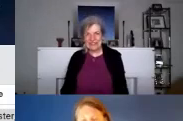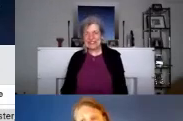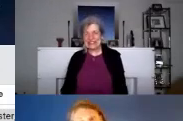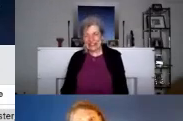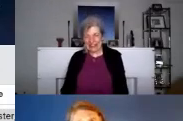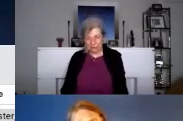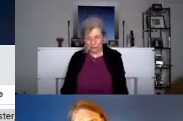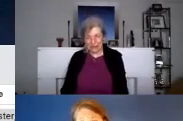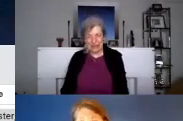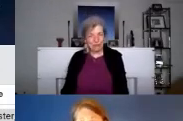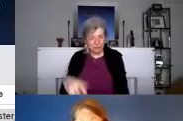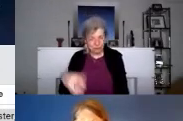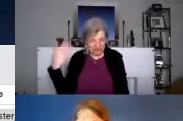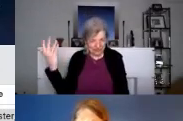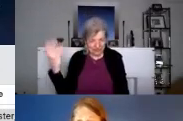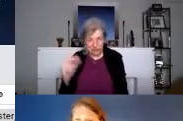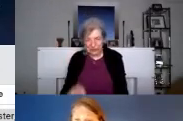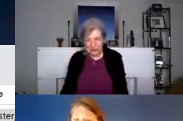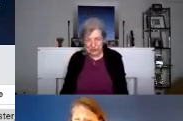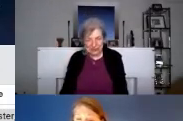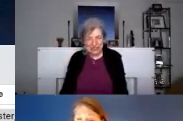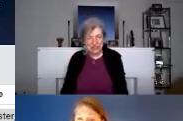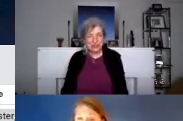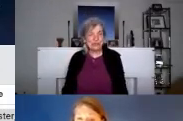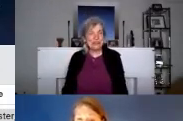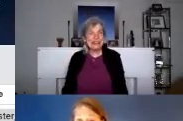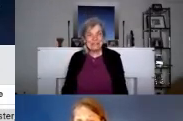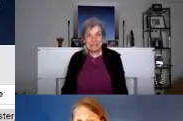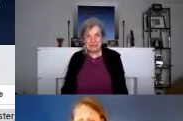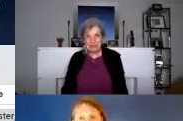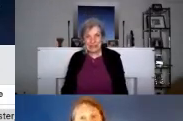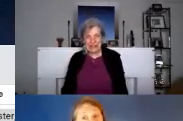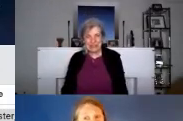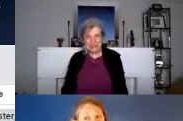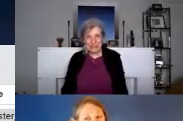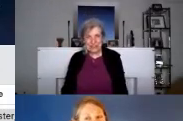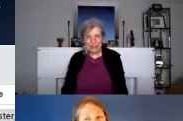gallery, and we will in 2022, if we had this gallery